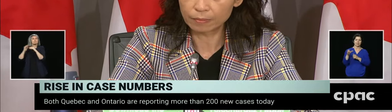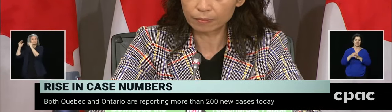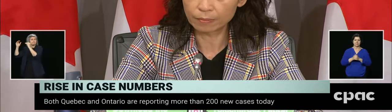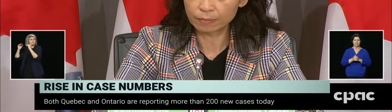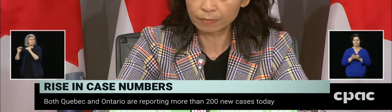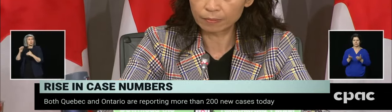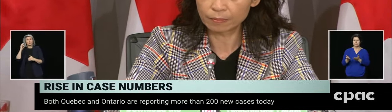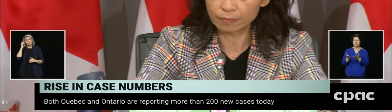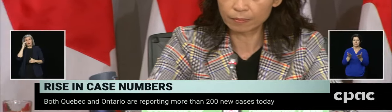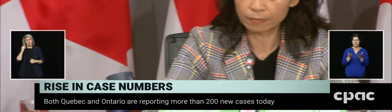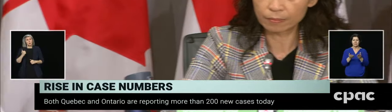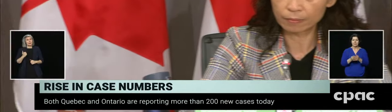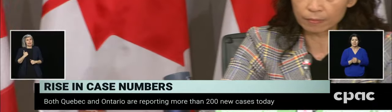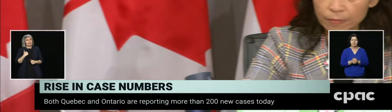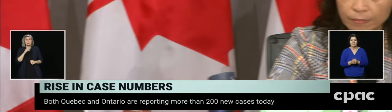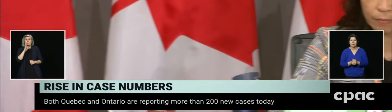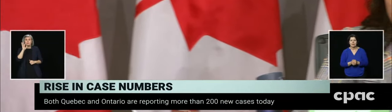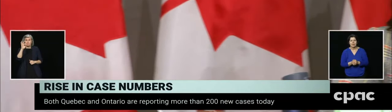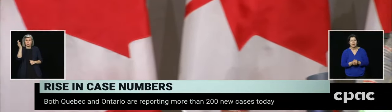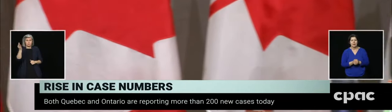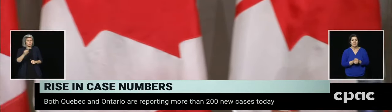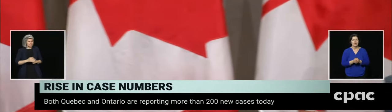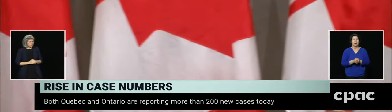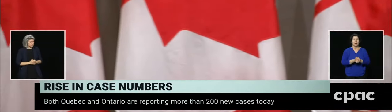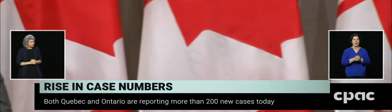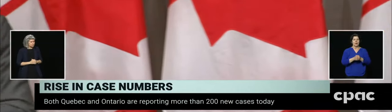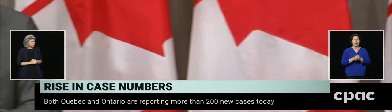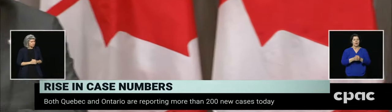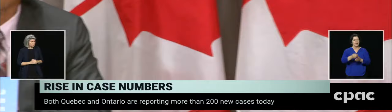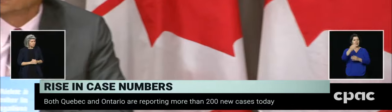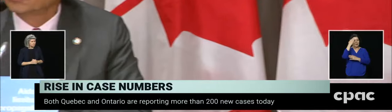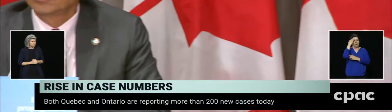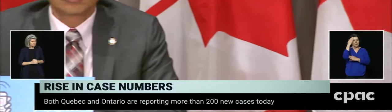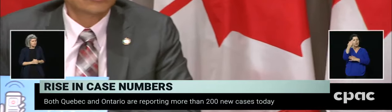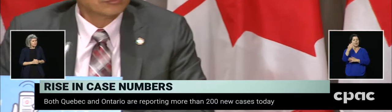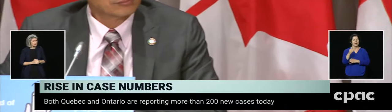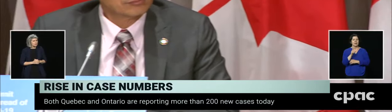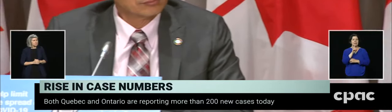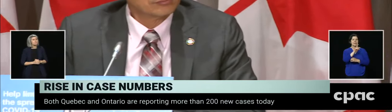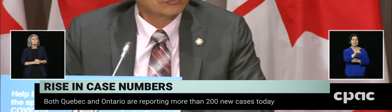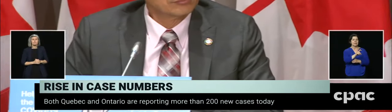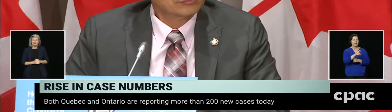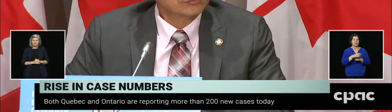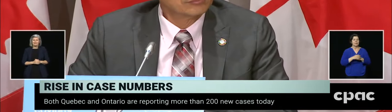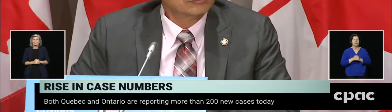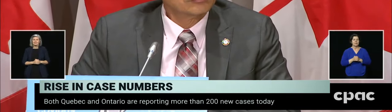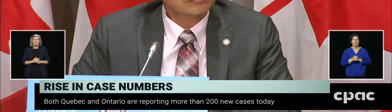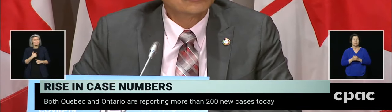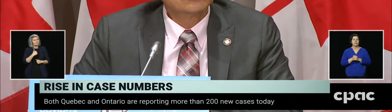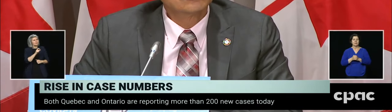[ Speaking French ]